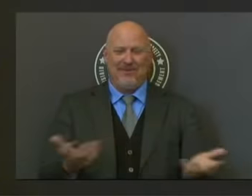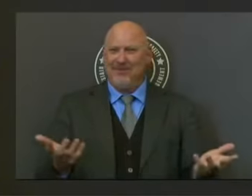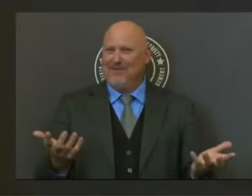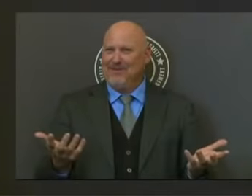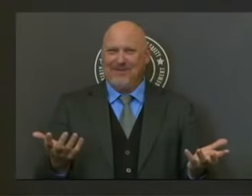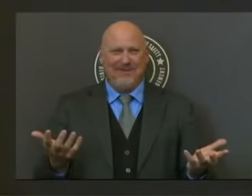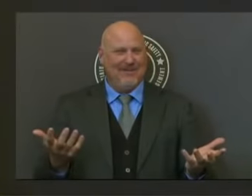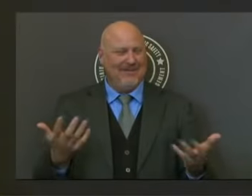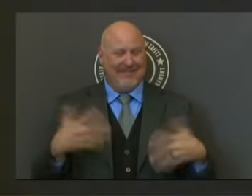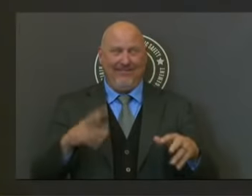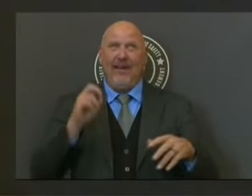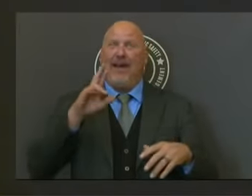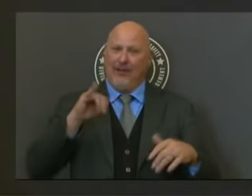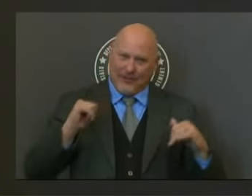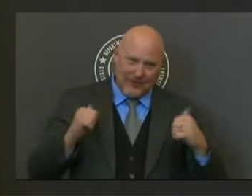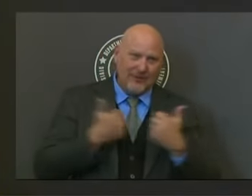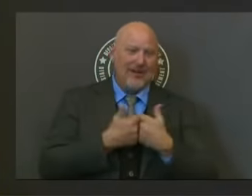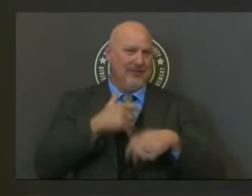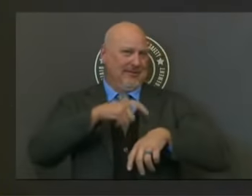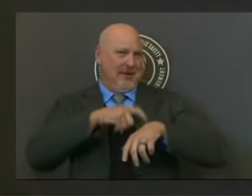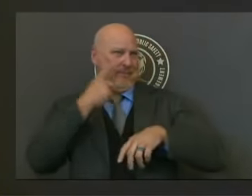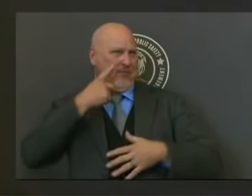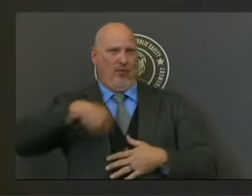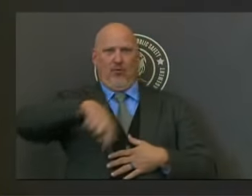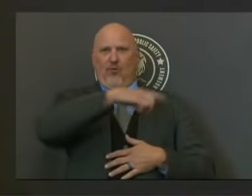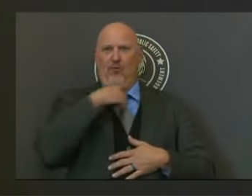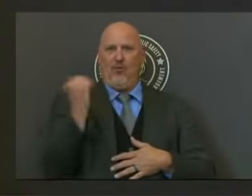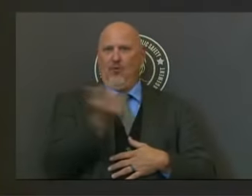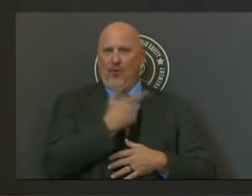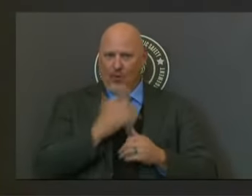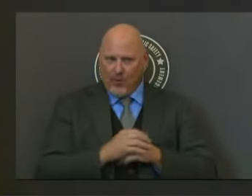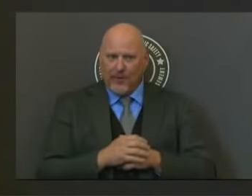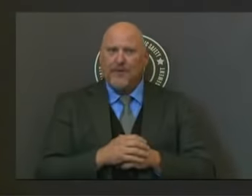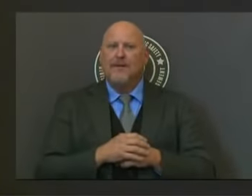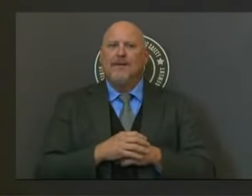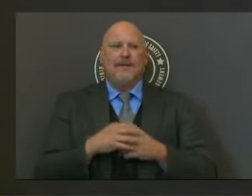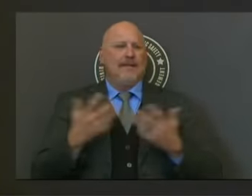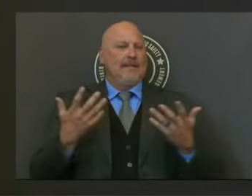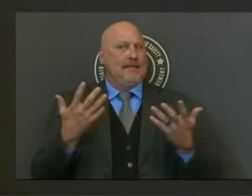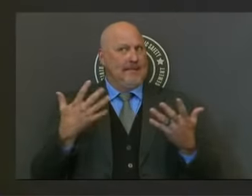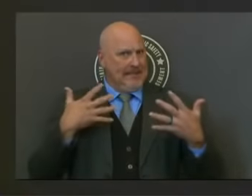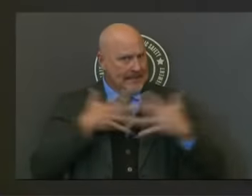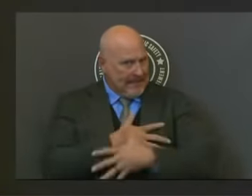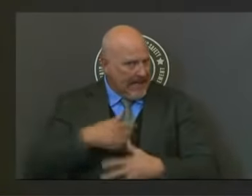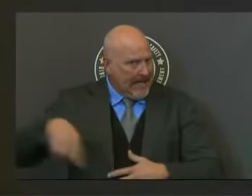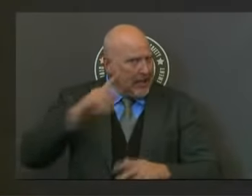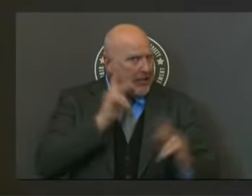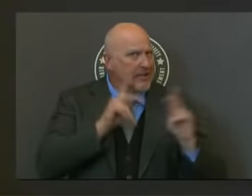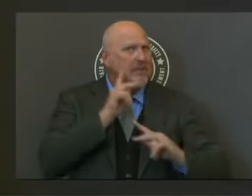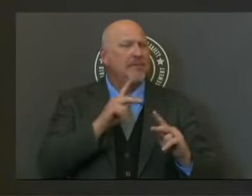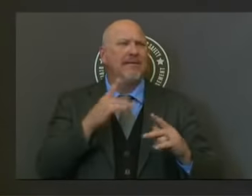us to spend so